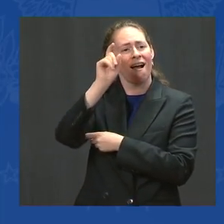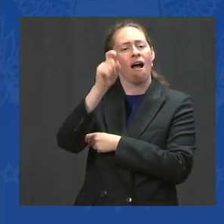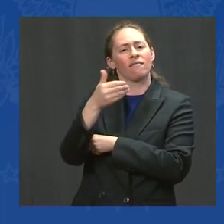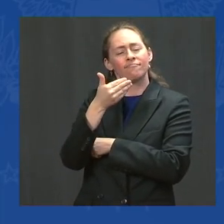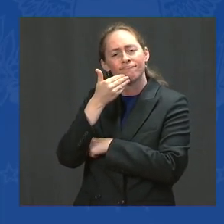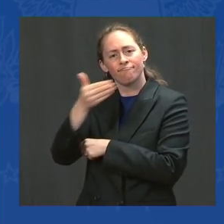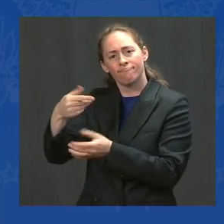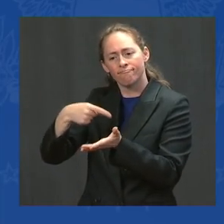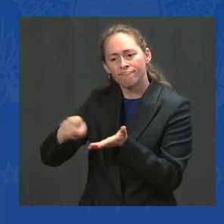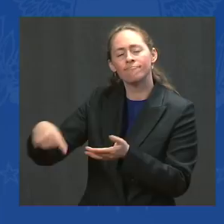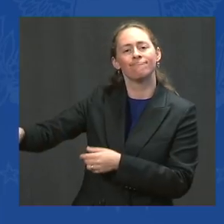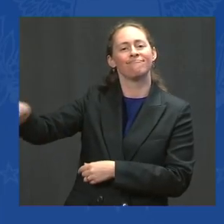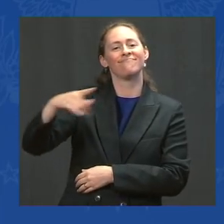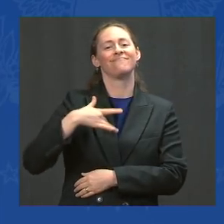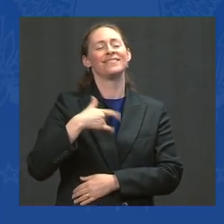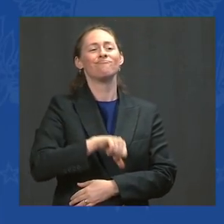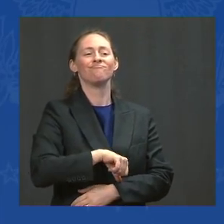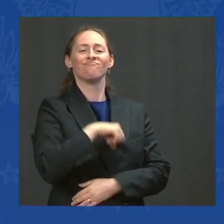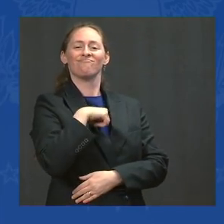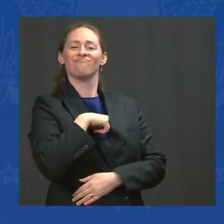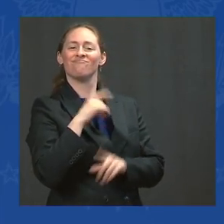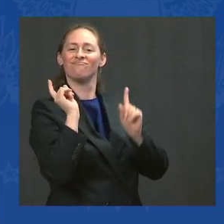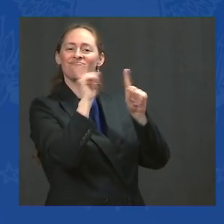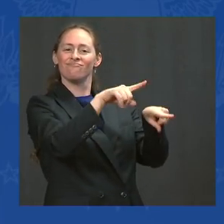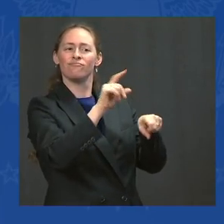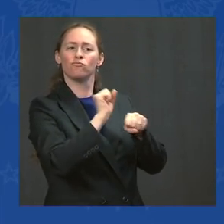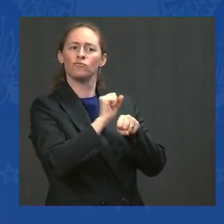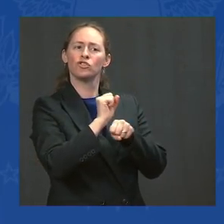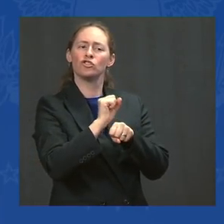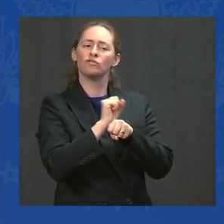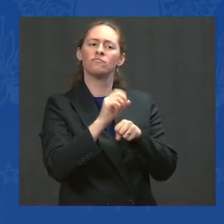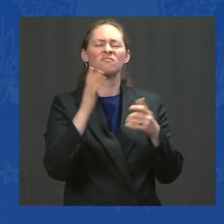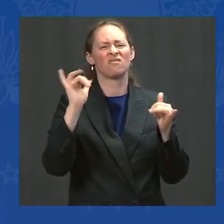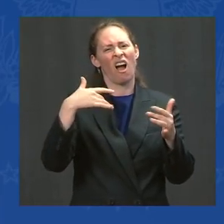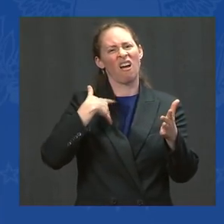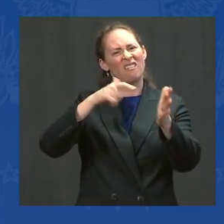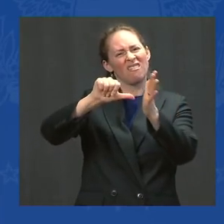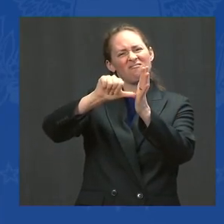I could not disagree more. We can't go back to the old, failed thinking.